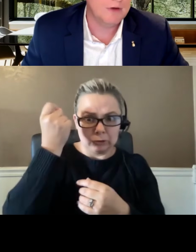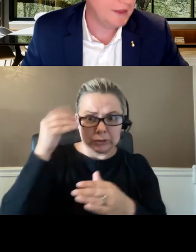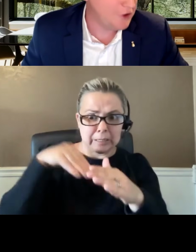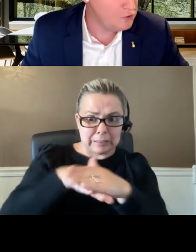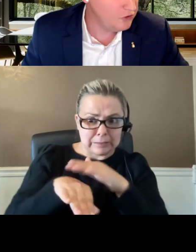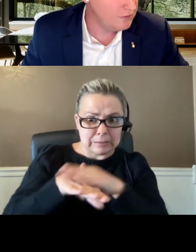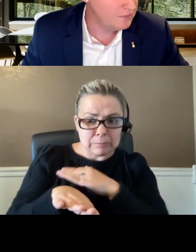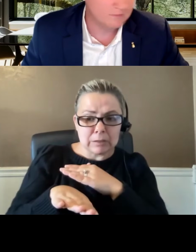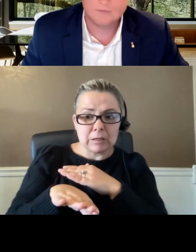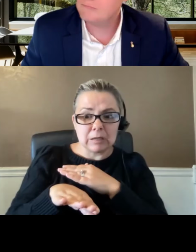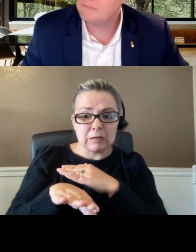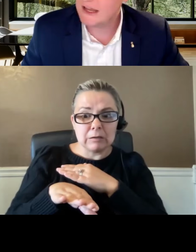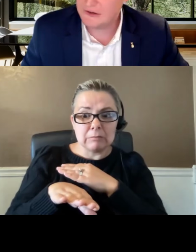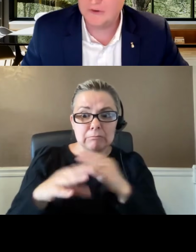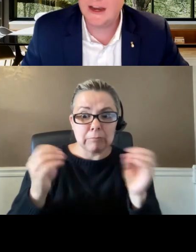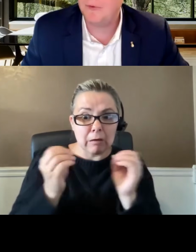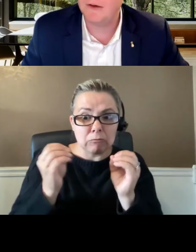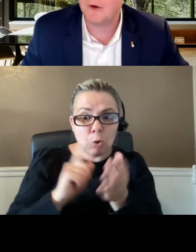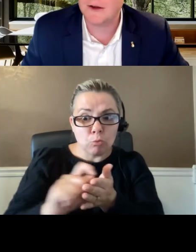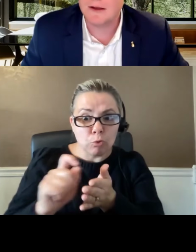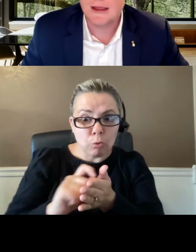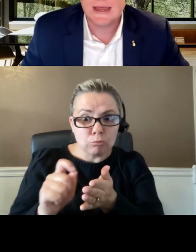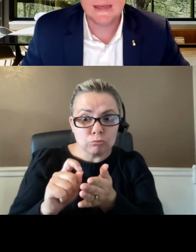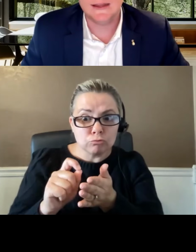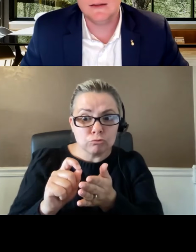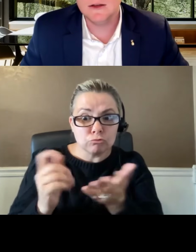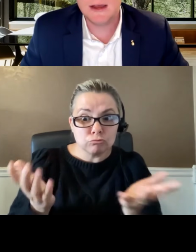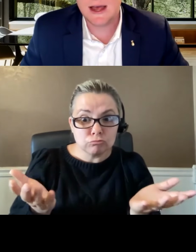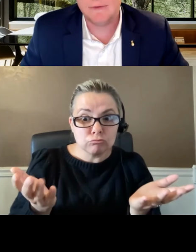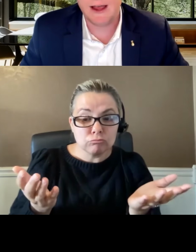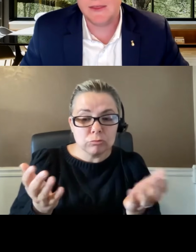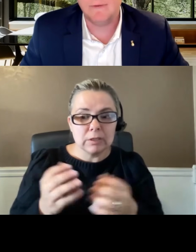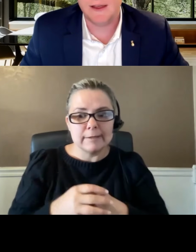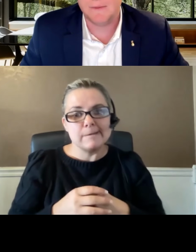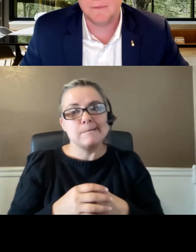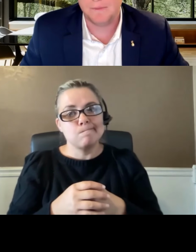Oh, they don't? It's another data point for you and you may not find that you find the